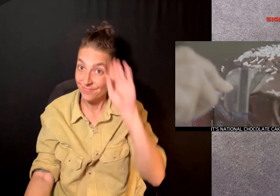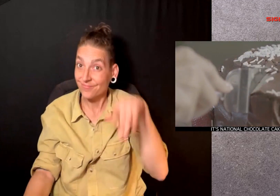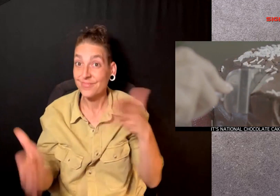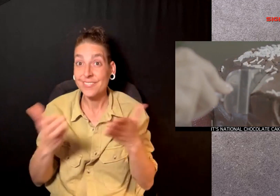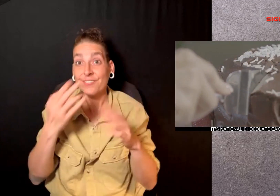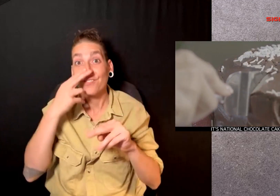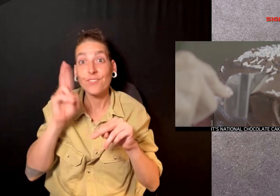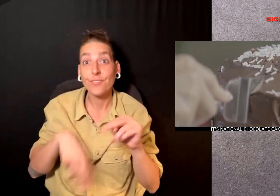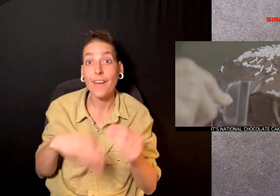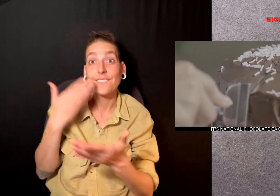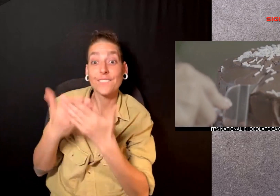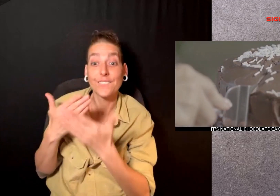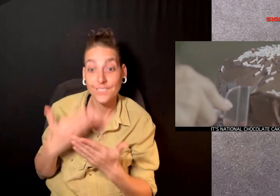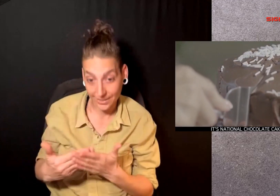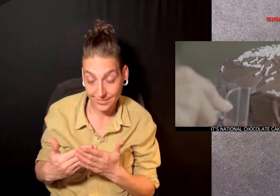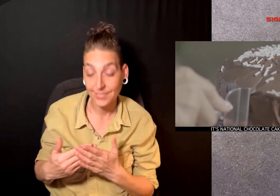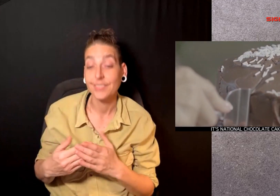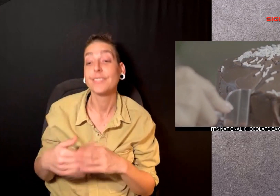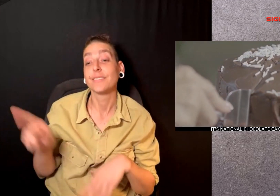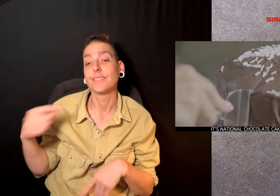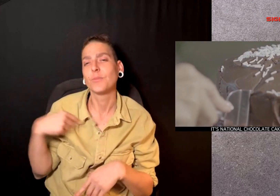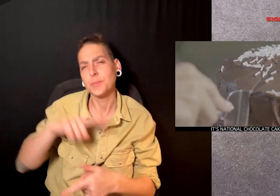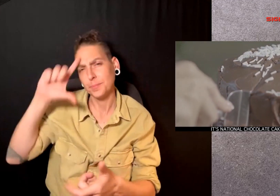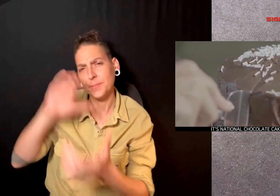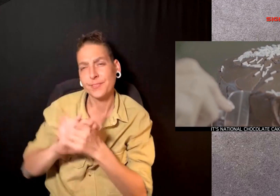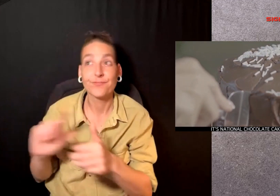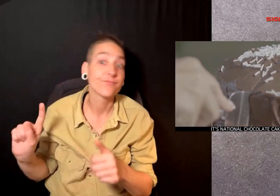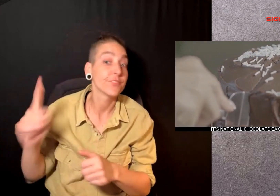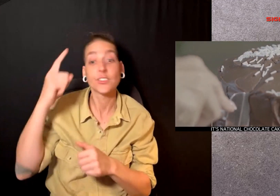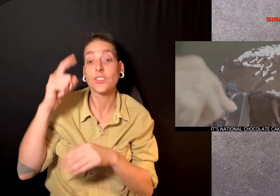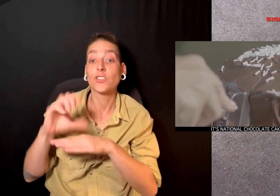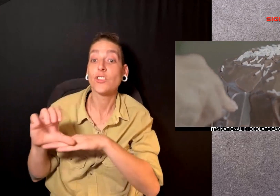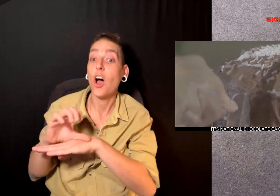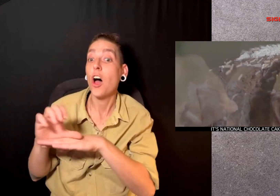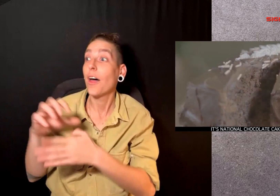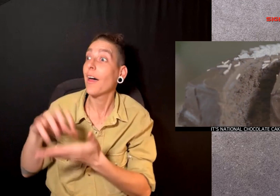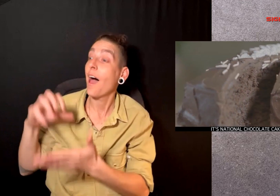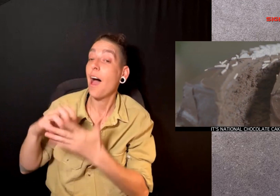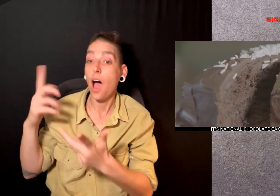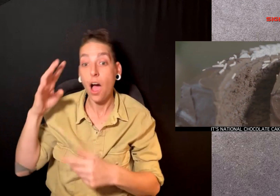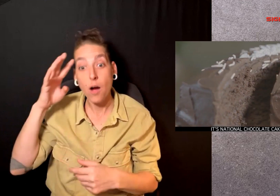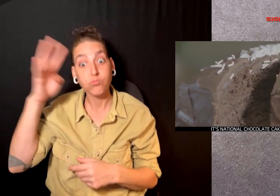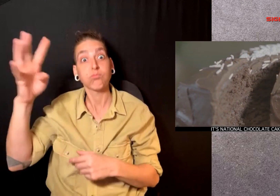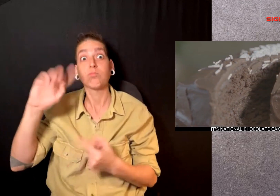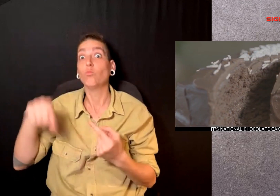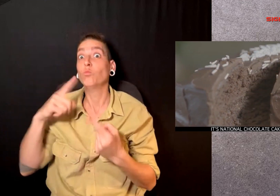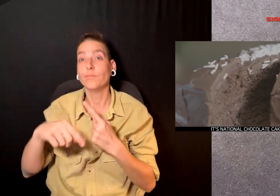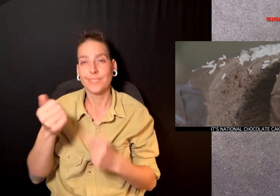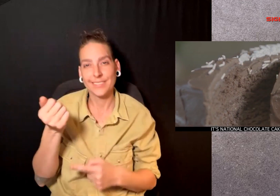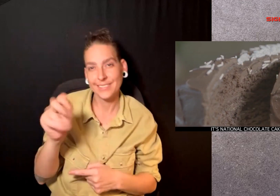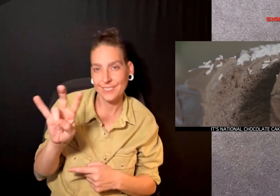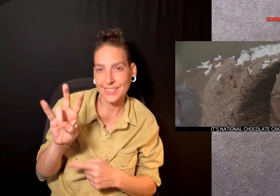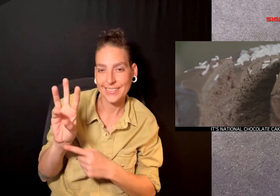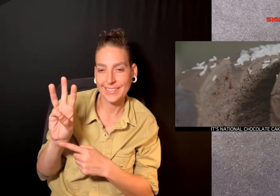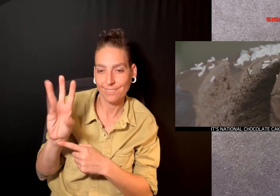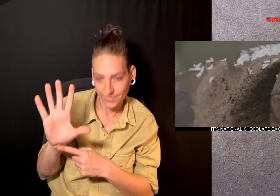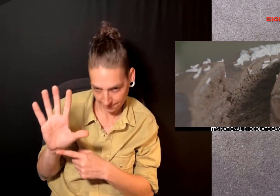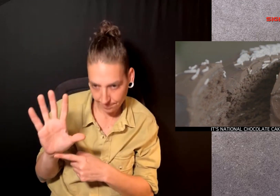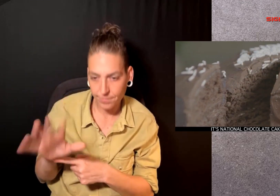here's a fun fact it's believed the first chocolate cake was made in 1765